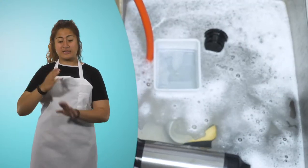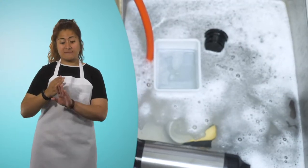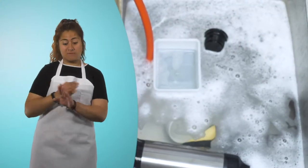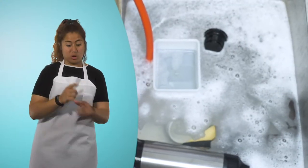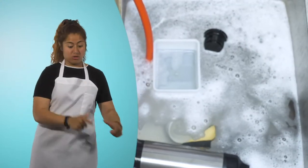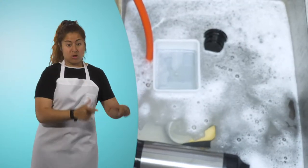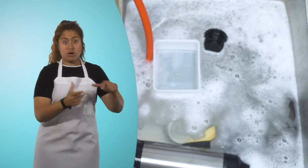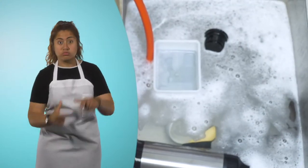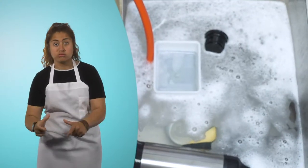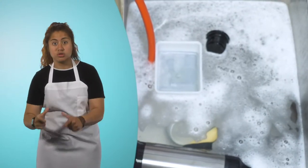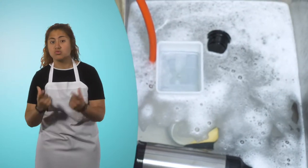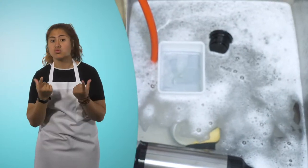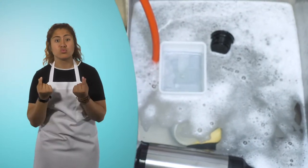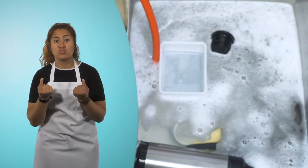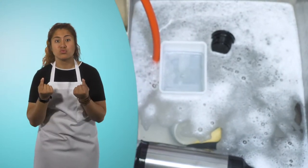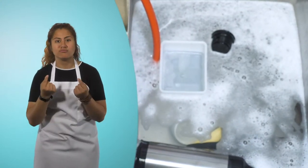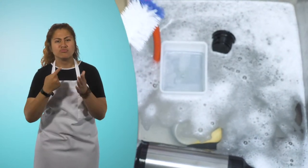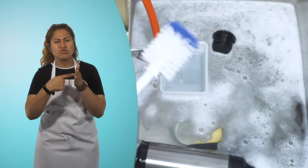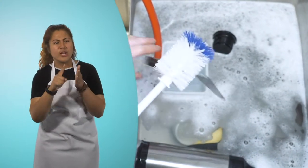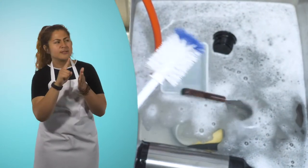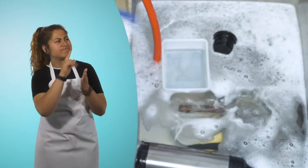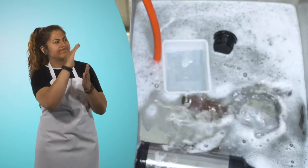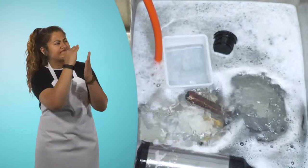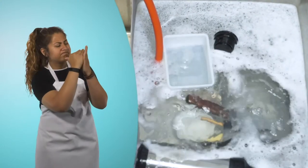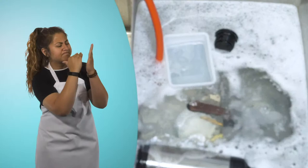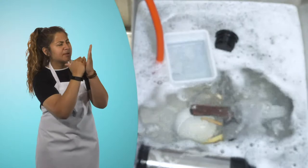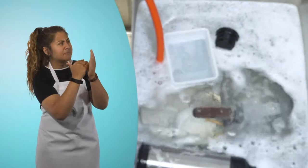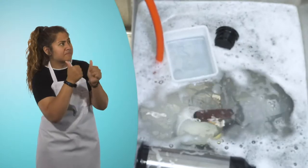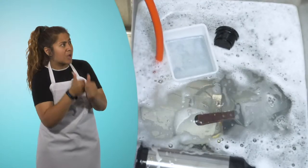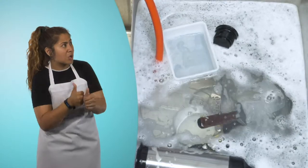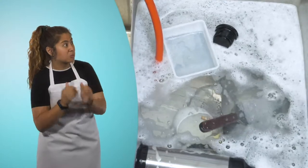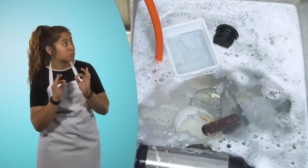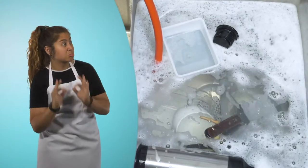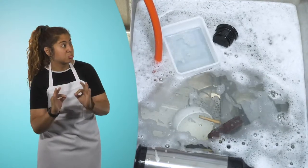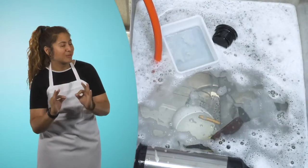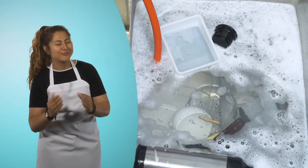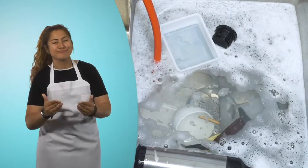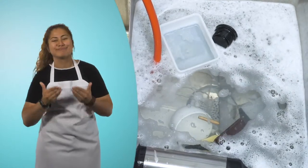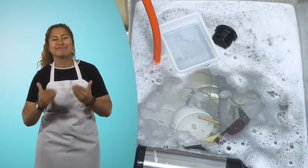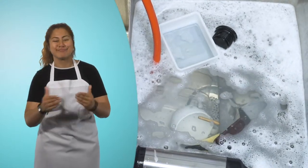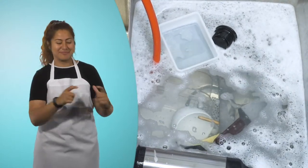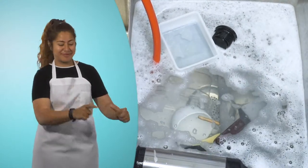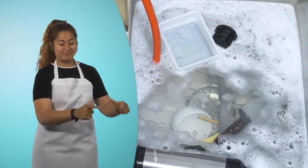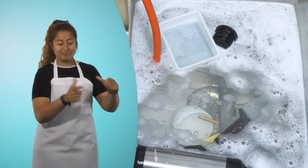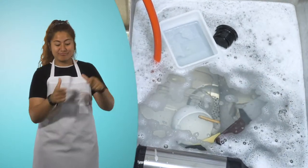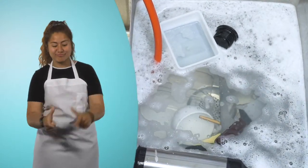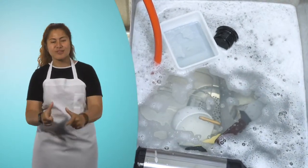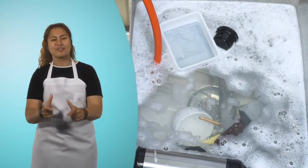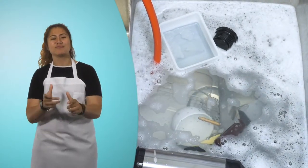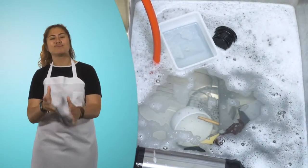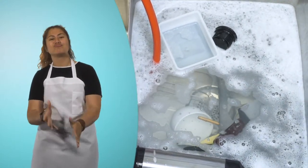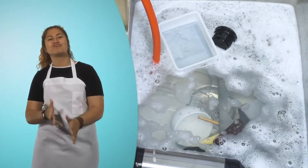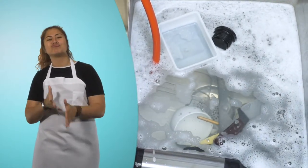Before you put the pots in there, make sure you check the manufacturer’s guidelines make sure you have the right concentration.